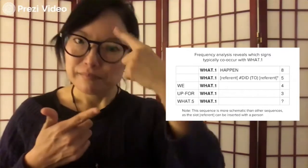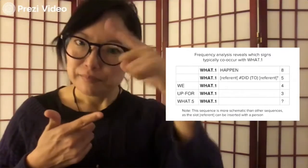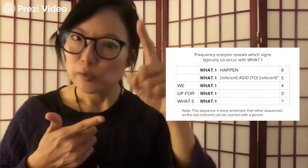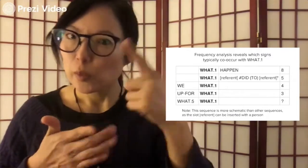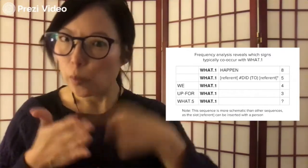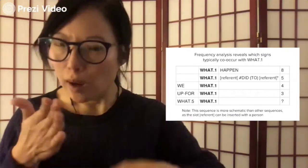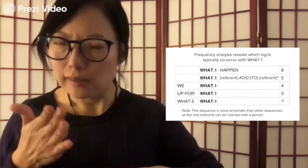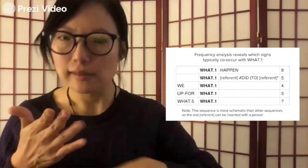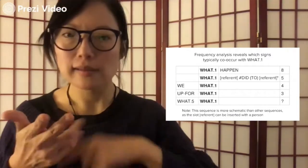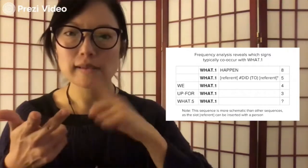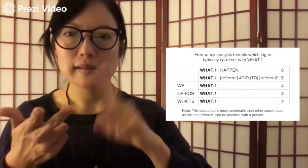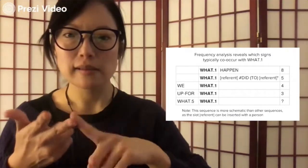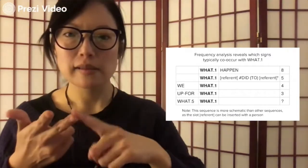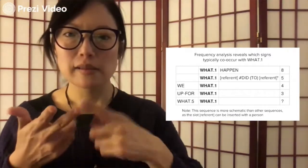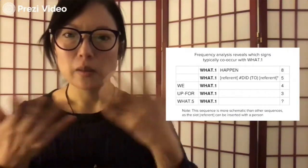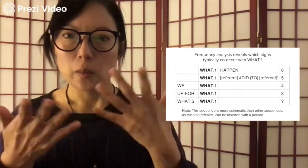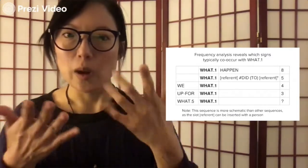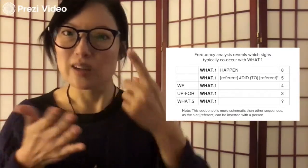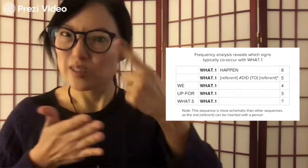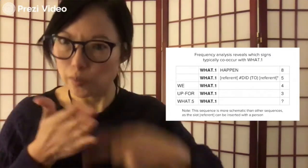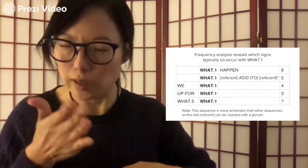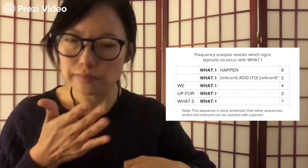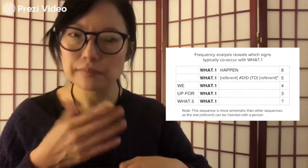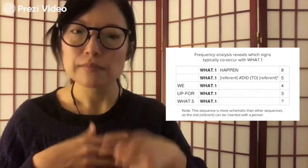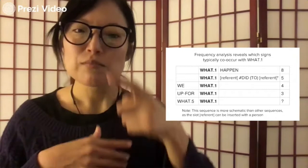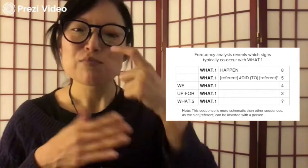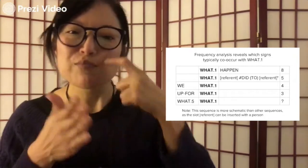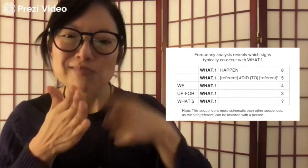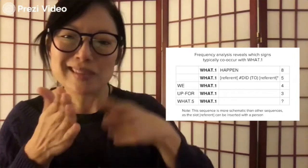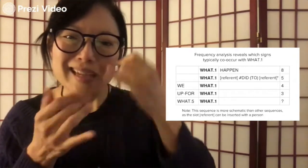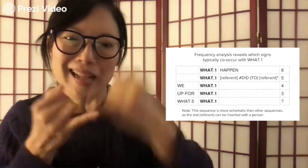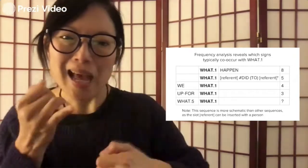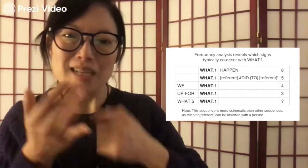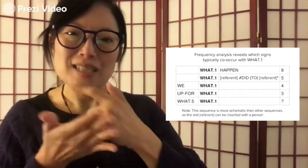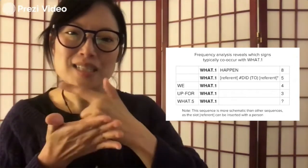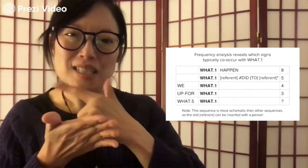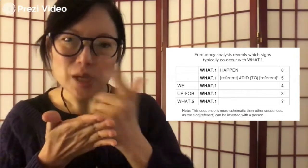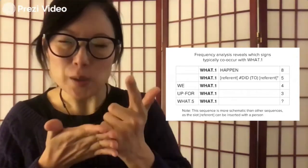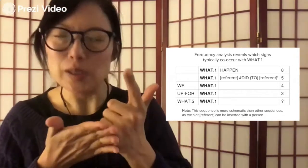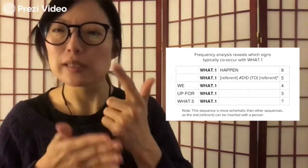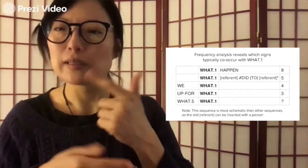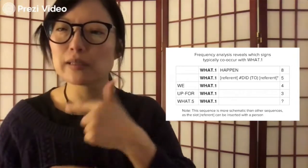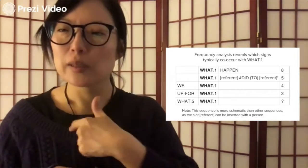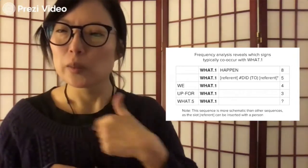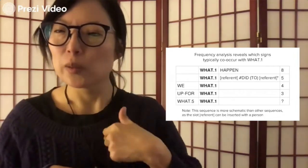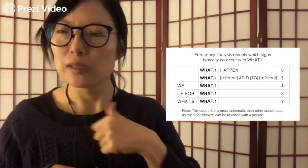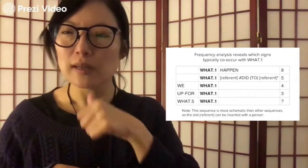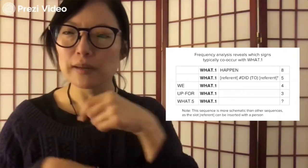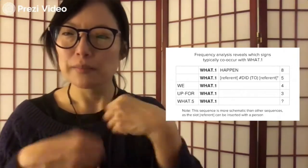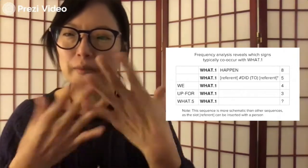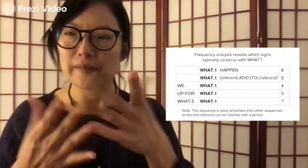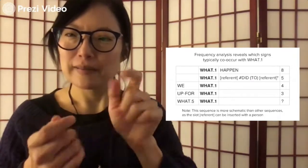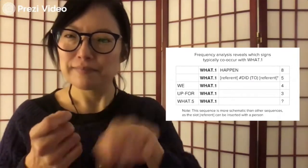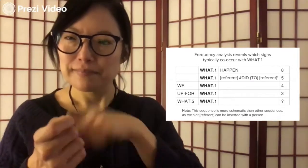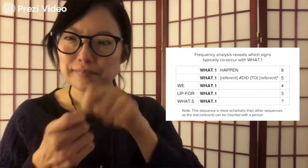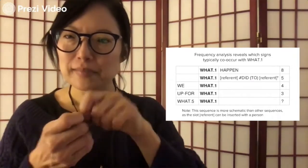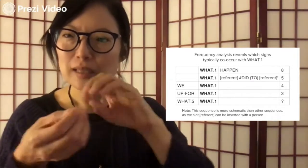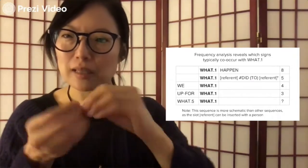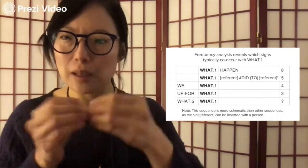WHAT.1, UP-FOR WHAT.1, WHAT.5, WHAT.1 You you'll notice that we